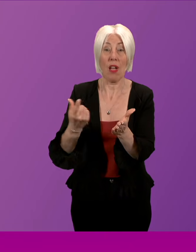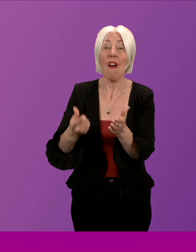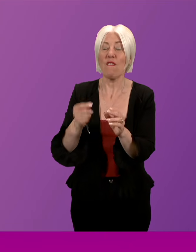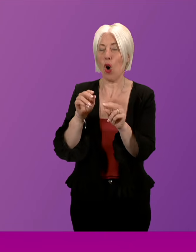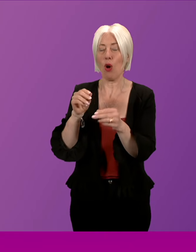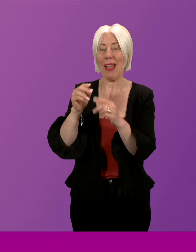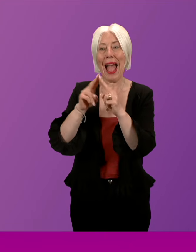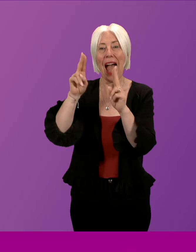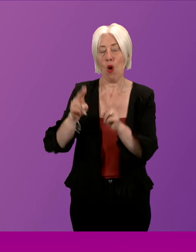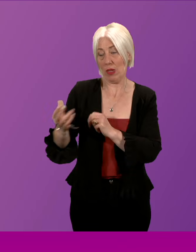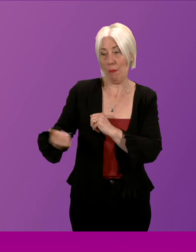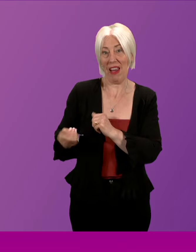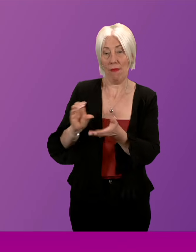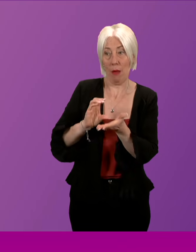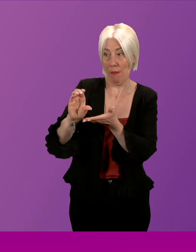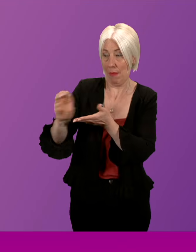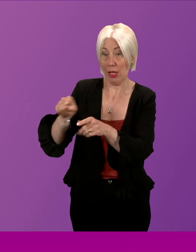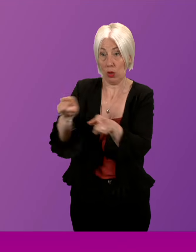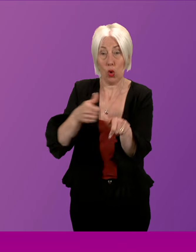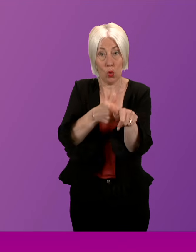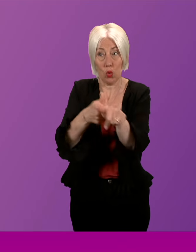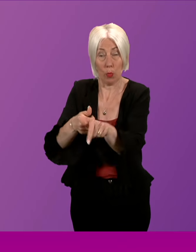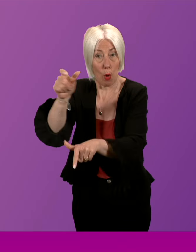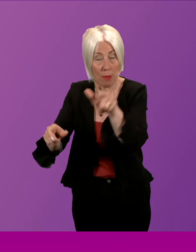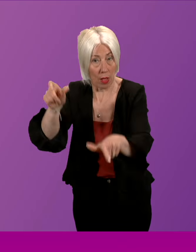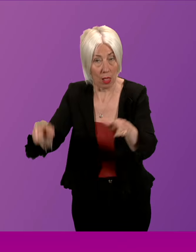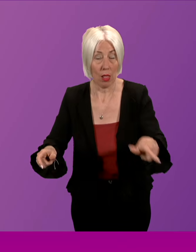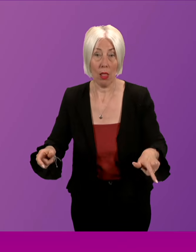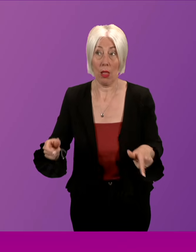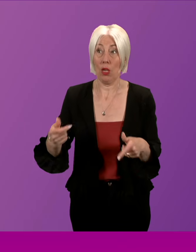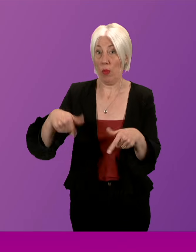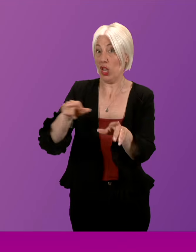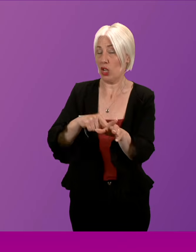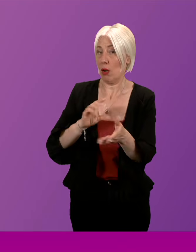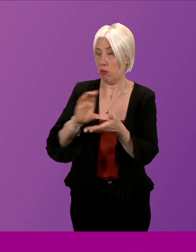payments to support individuals. We will work closely with local authorities to